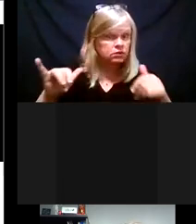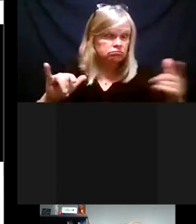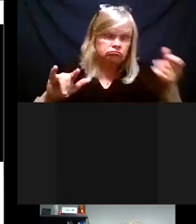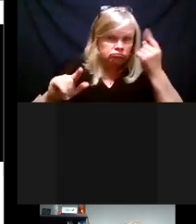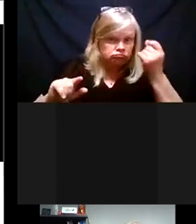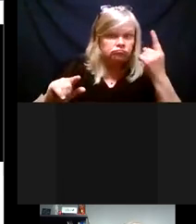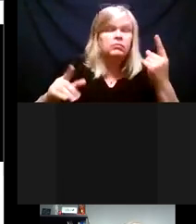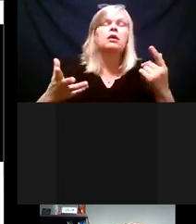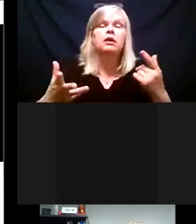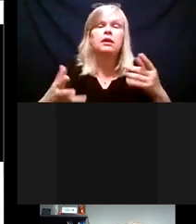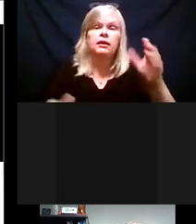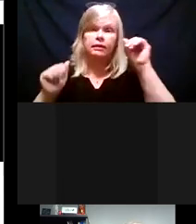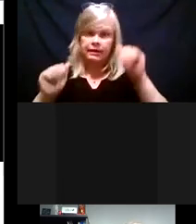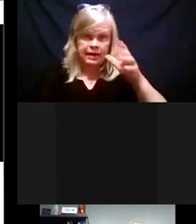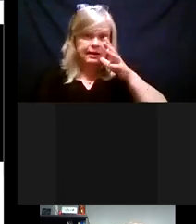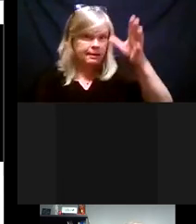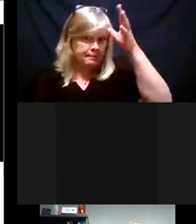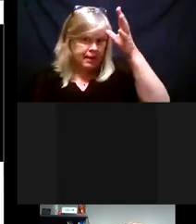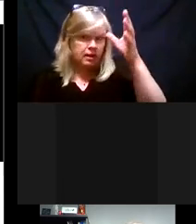CAN A PARENT OR GUARDIAN OR OTHER FAMILY PROVIDE CONSENT